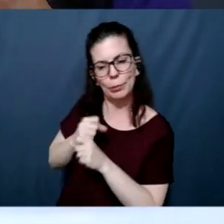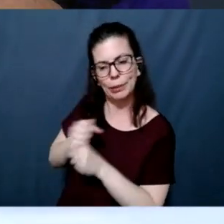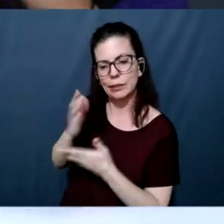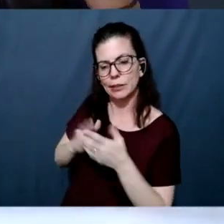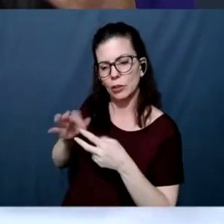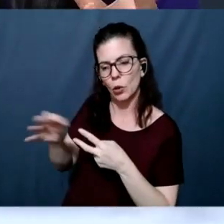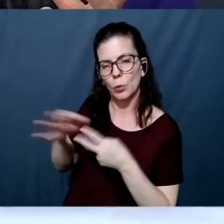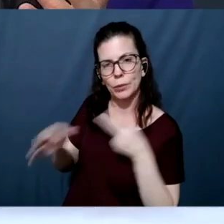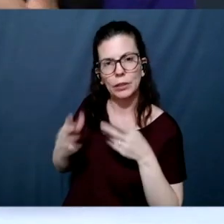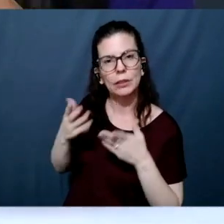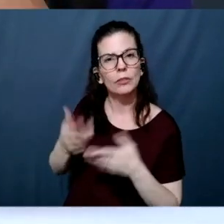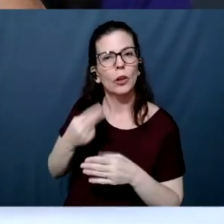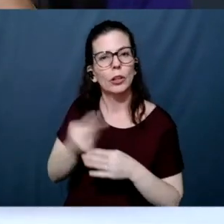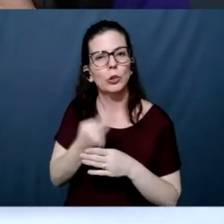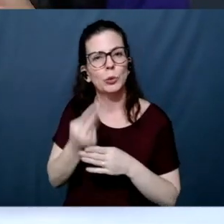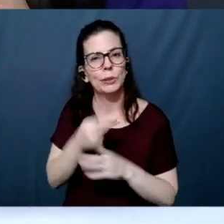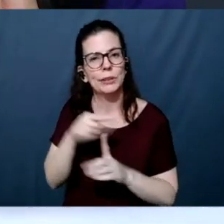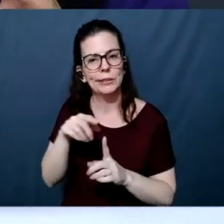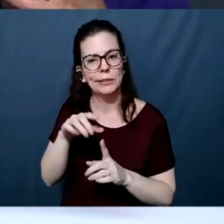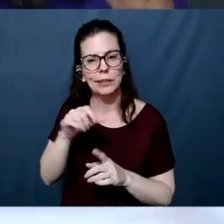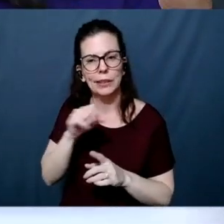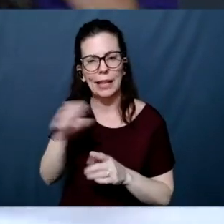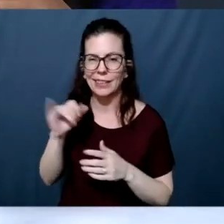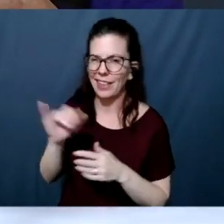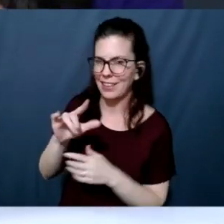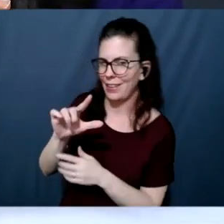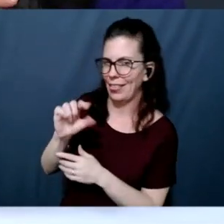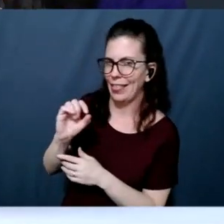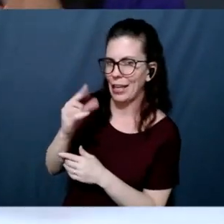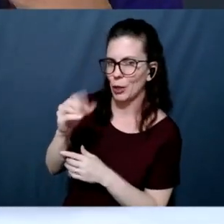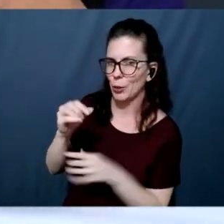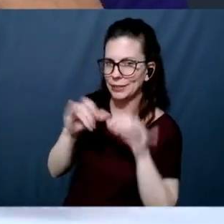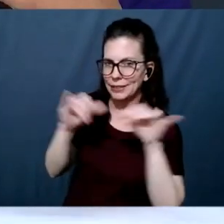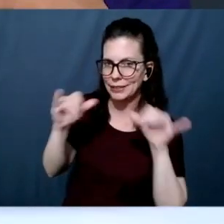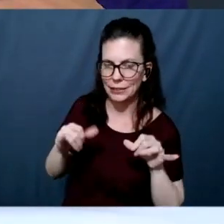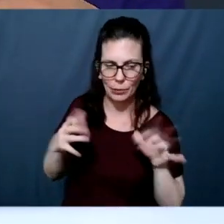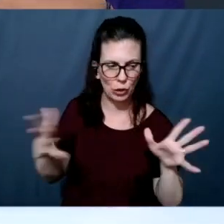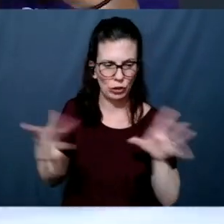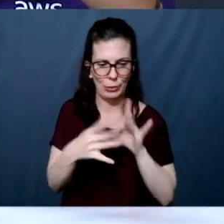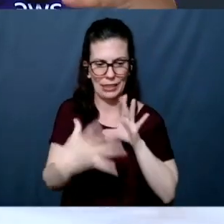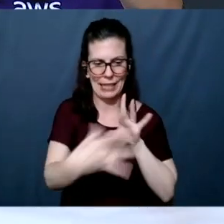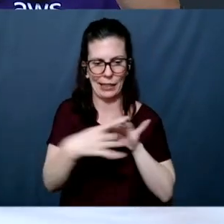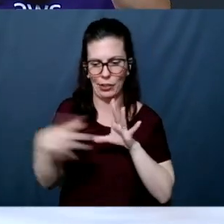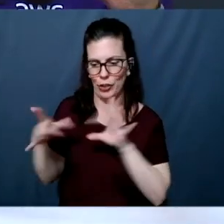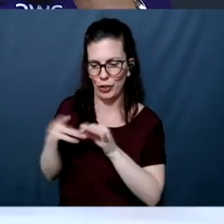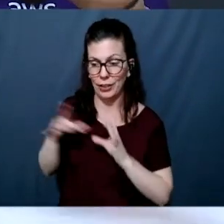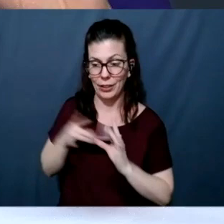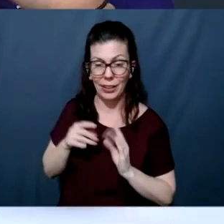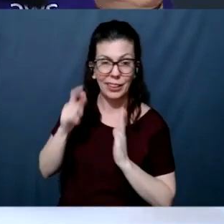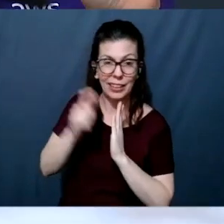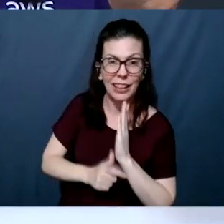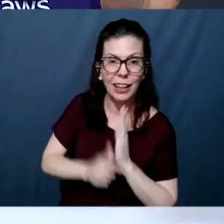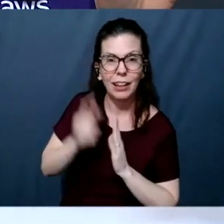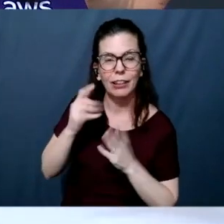It's like a Lego system and just putting it together. And that catalog is there to provide you these kinds of common pieces.